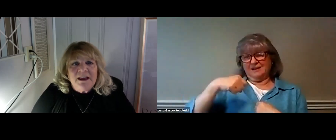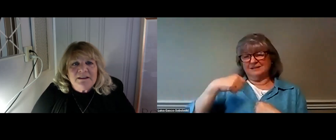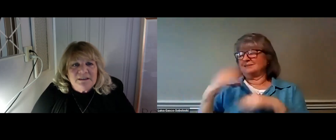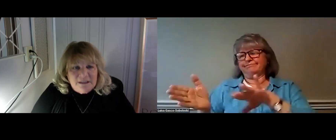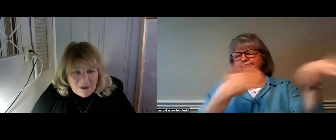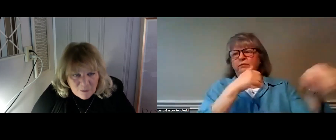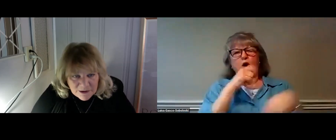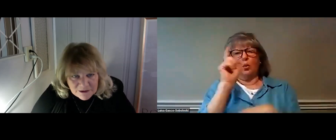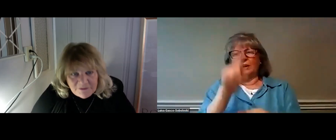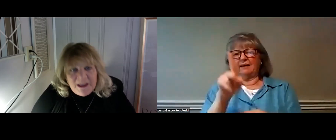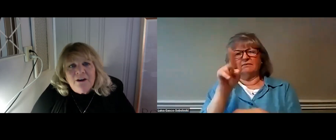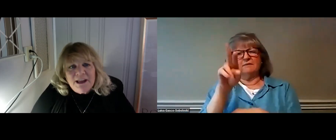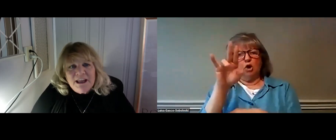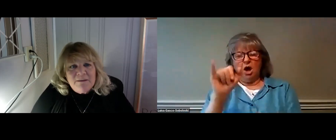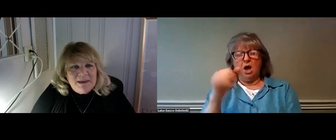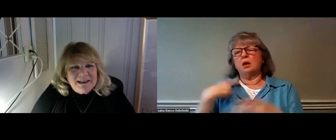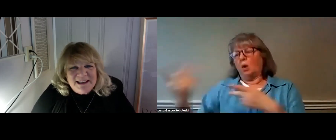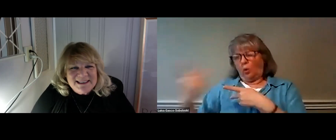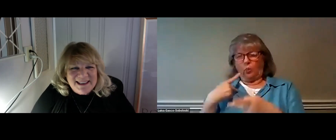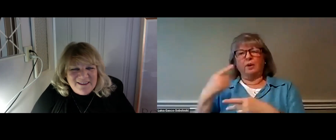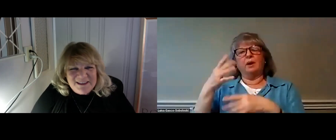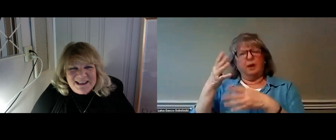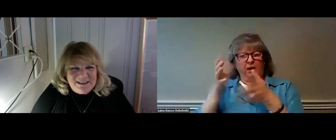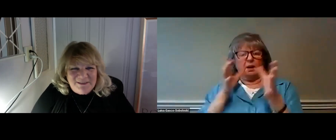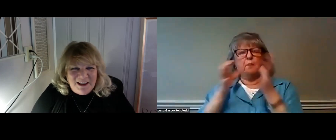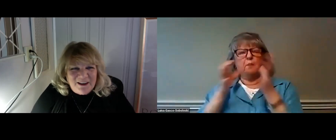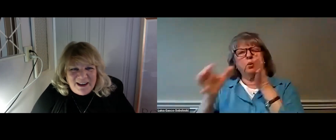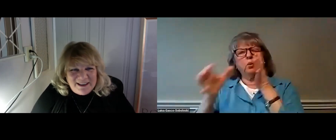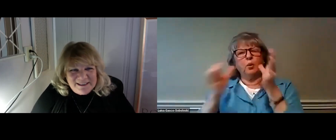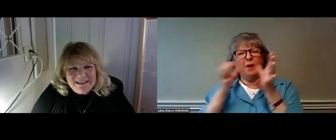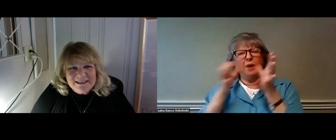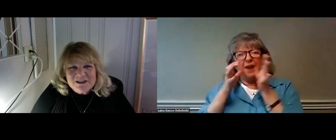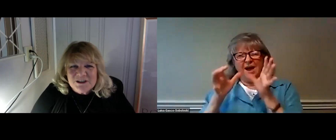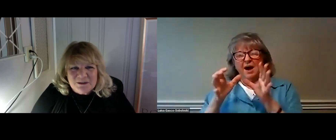the VRI came in and I said I don't need the VRI, let's just try